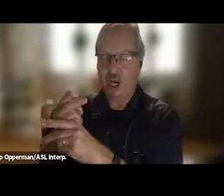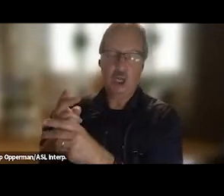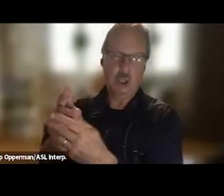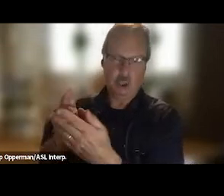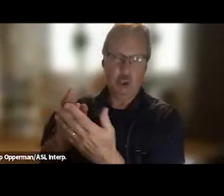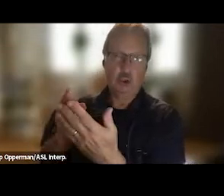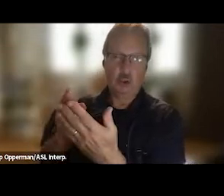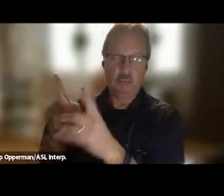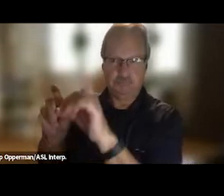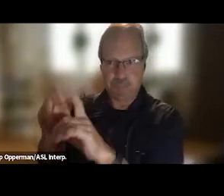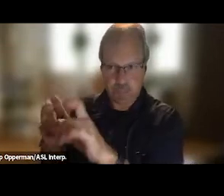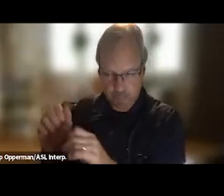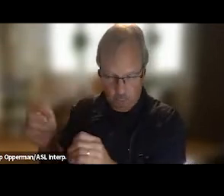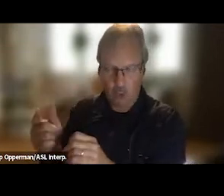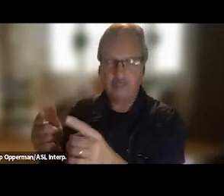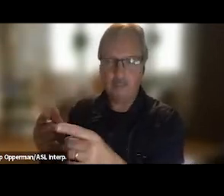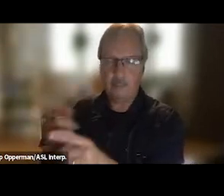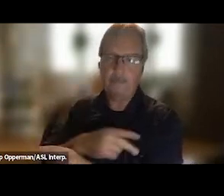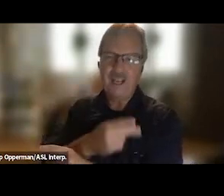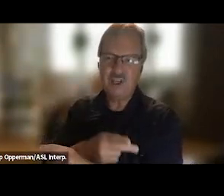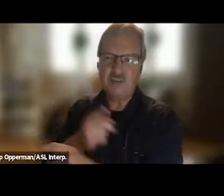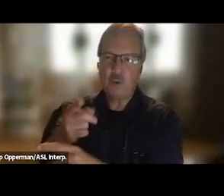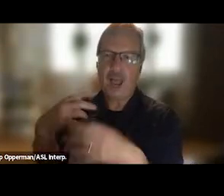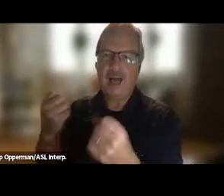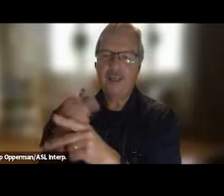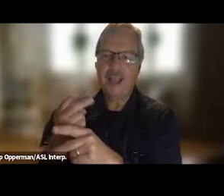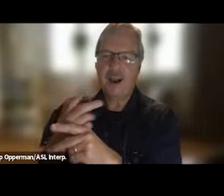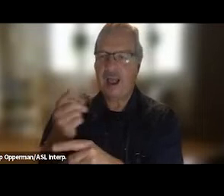for healthcare and for presumptive eligibility